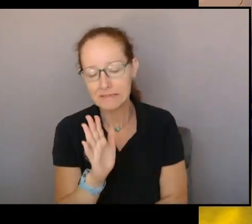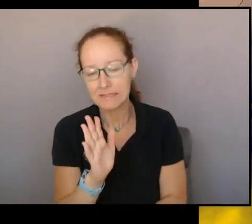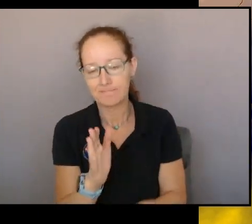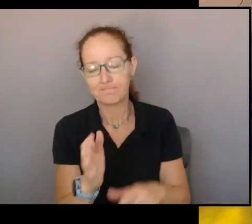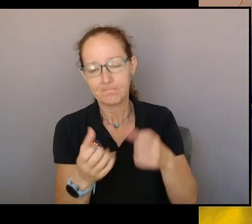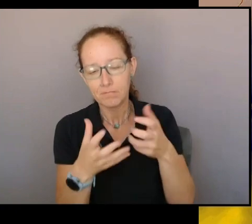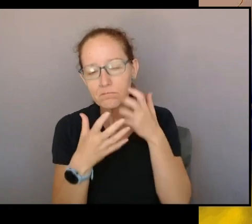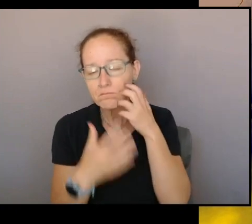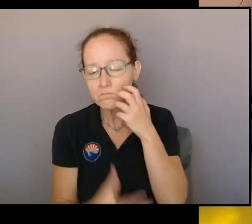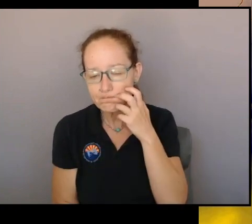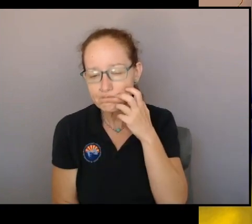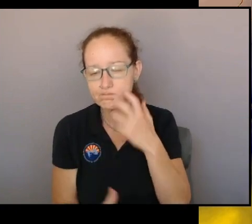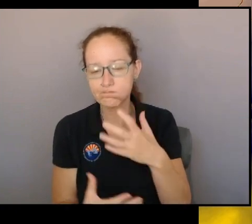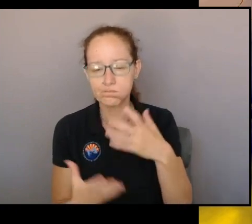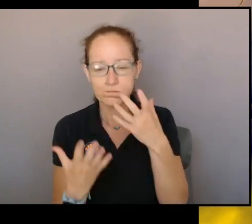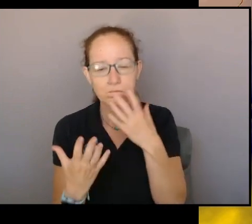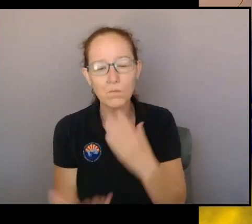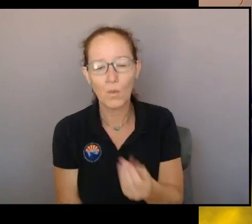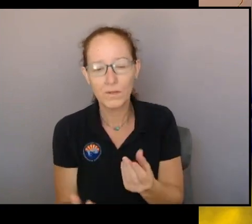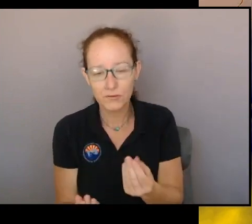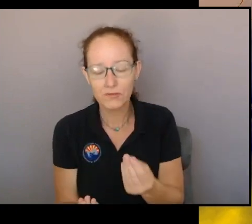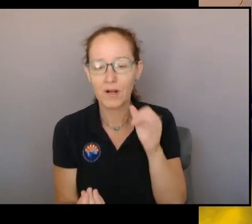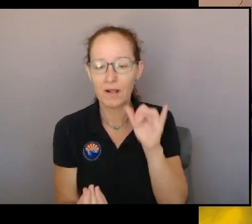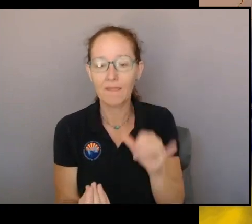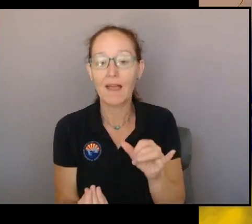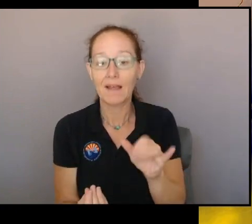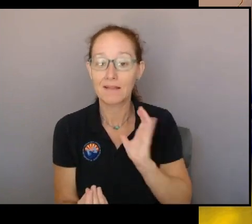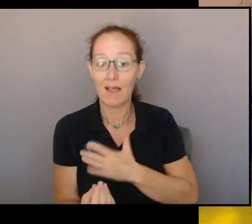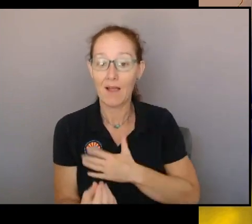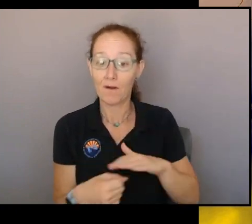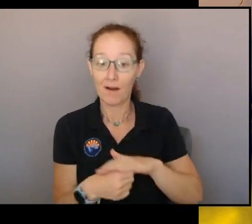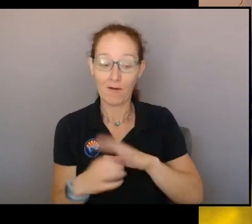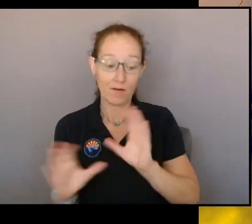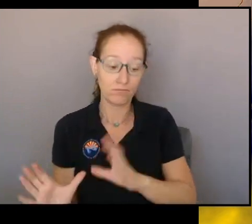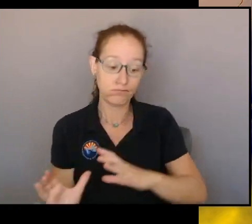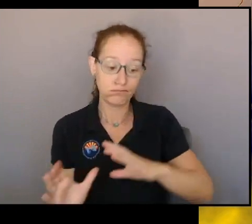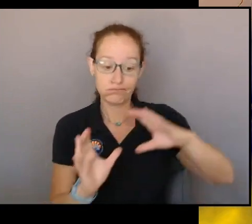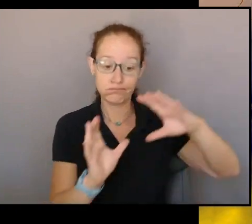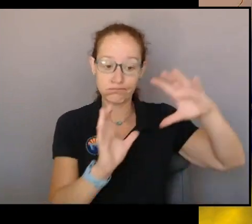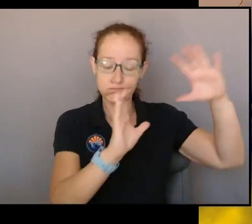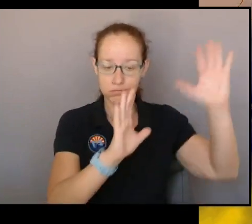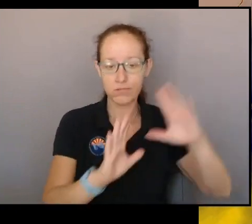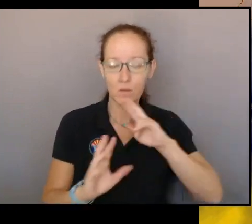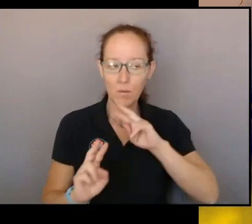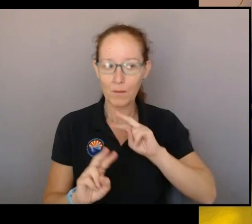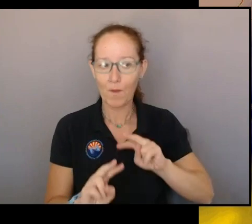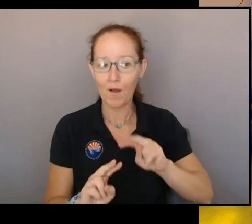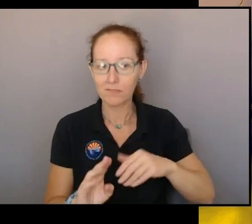right over our area. And that's what we're going to be watching for the next several days. This band really isn't going to be